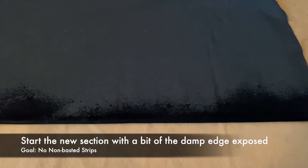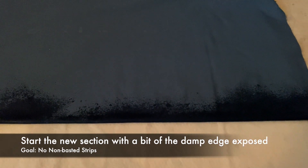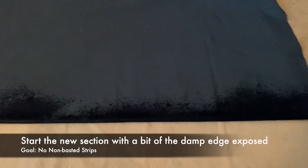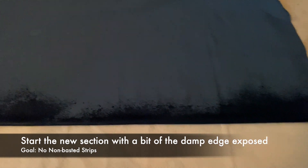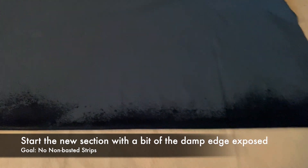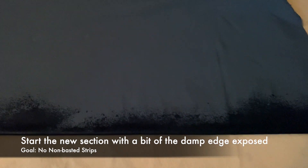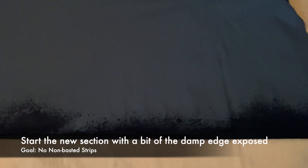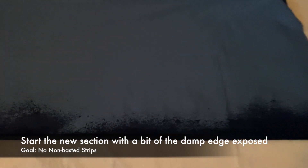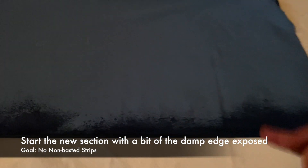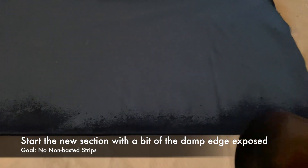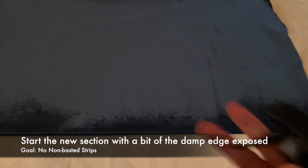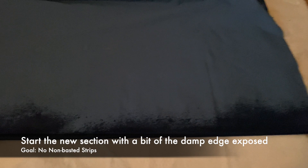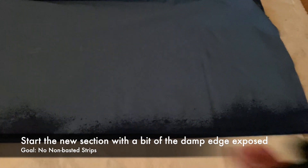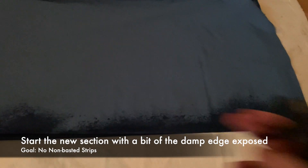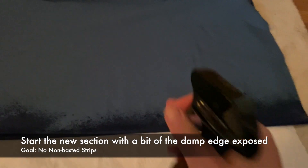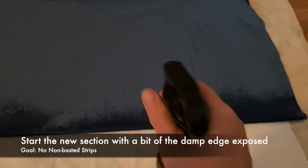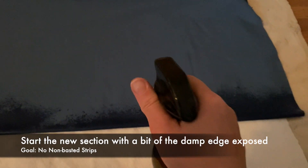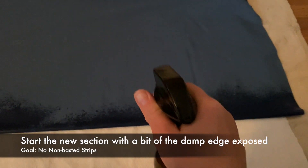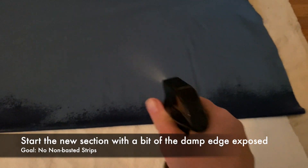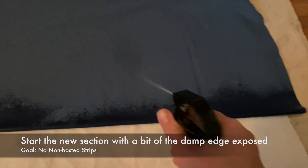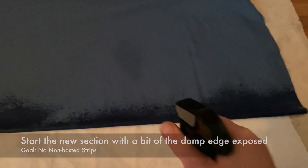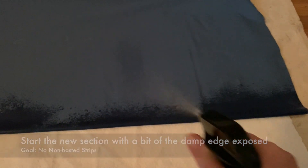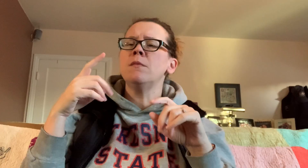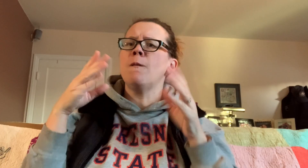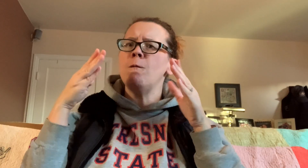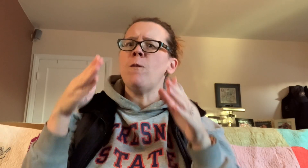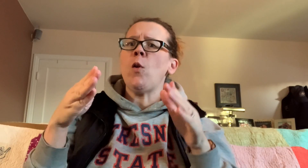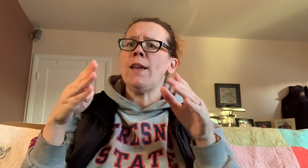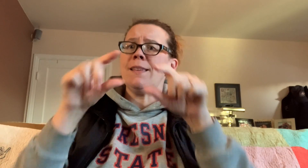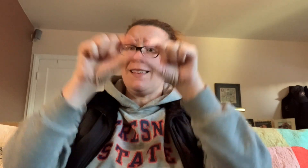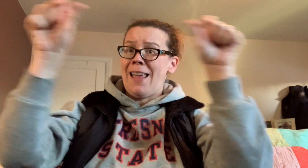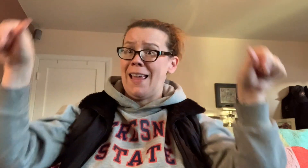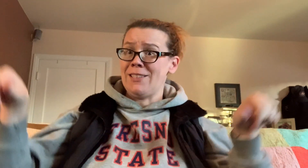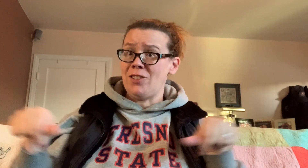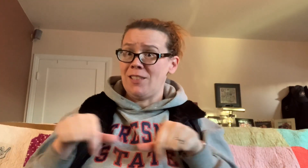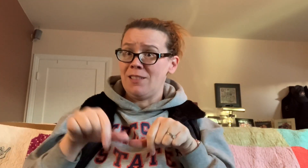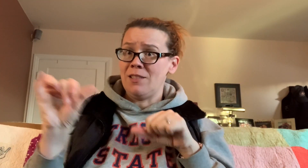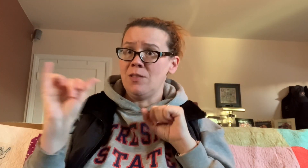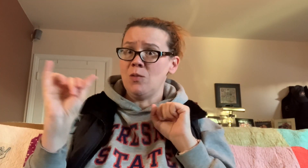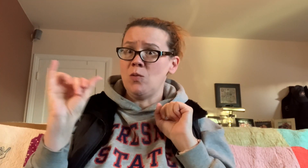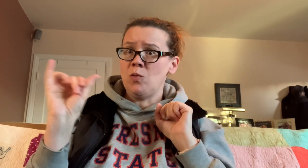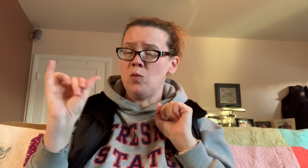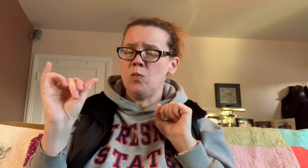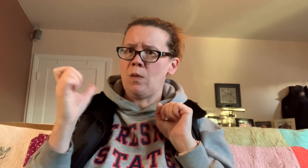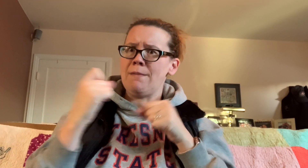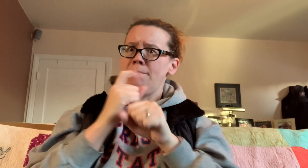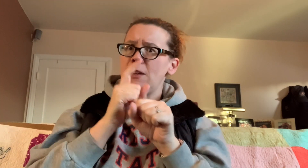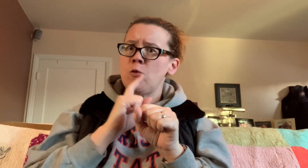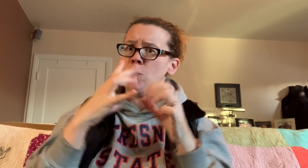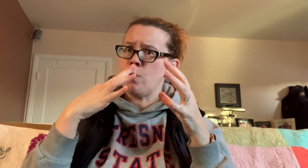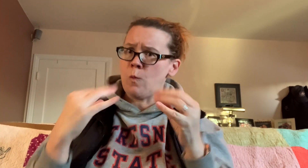I folded it back so I see just the edge of the part I previously sprayed. Um, I try to focus